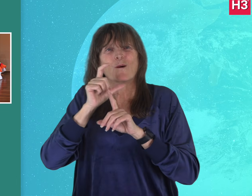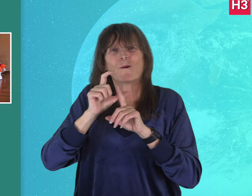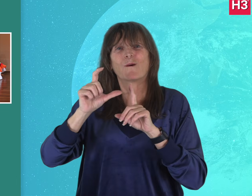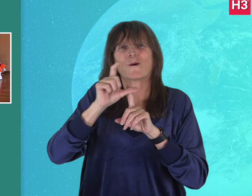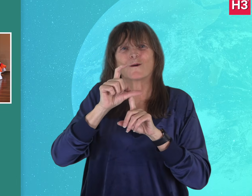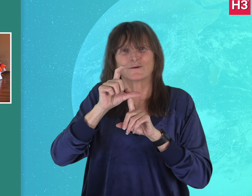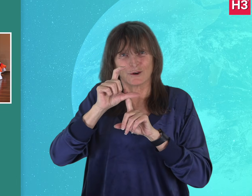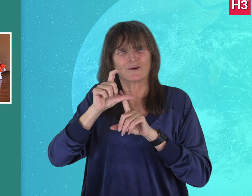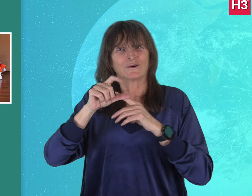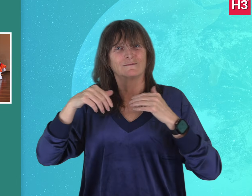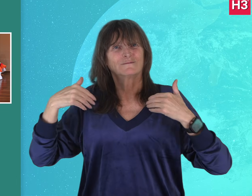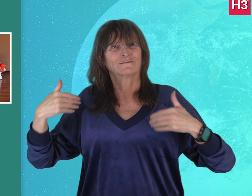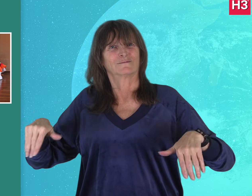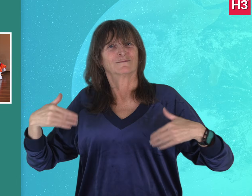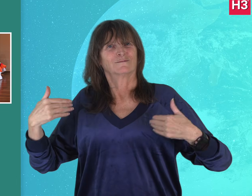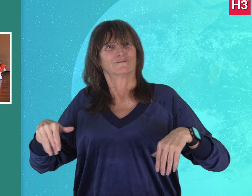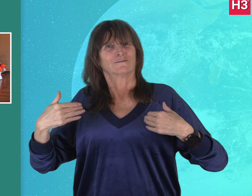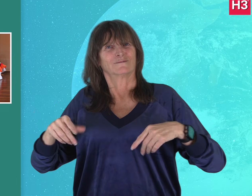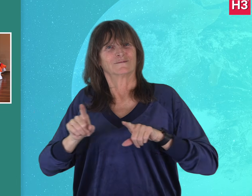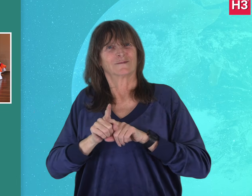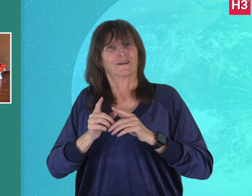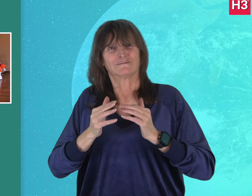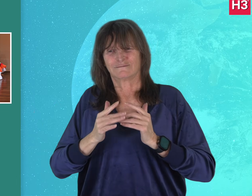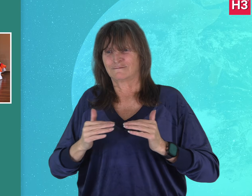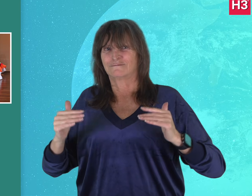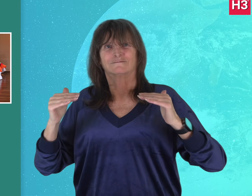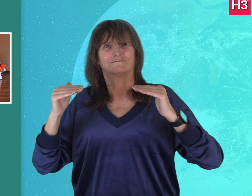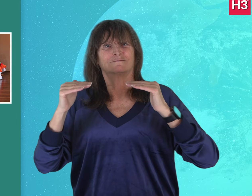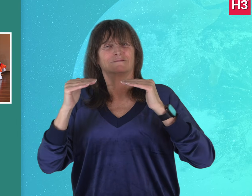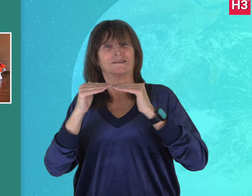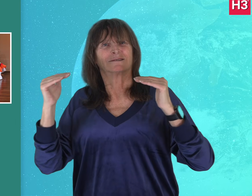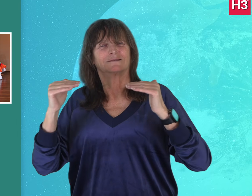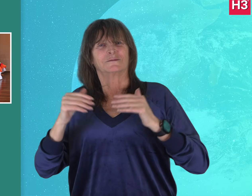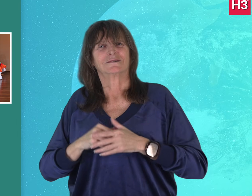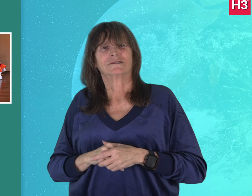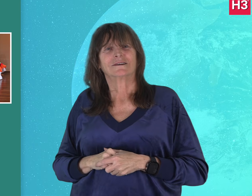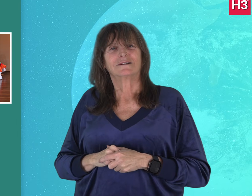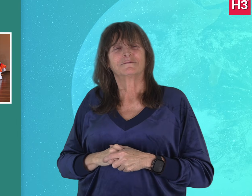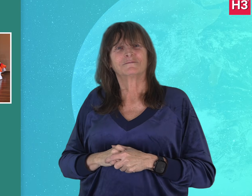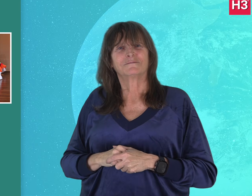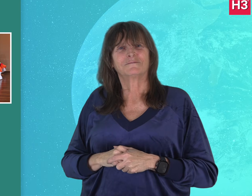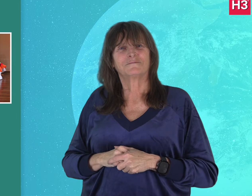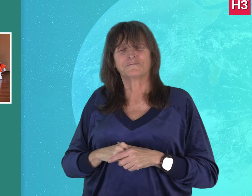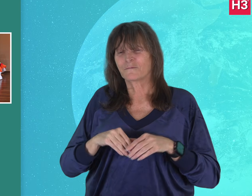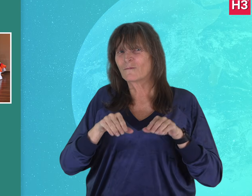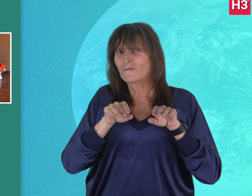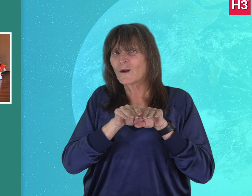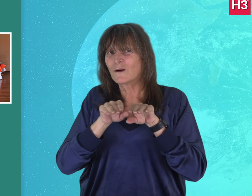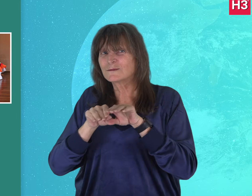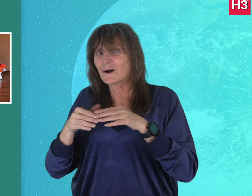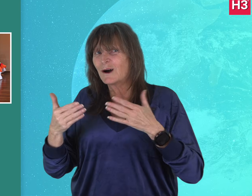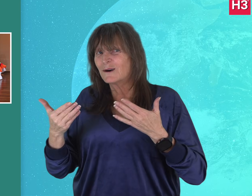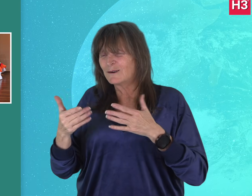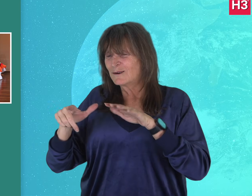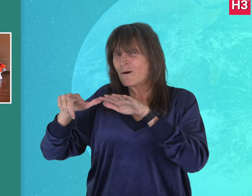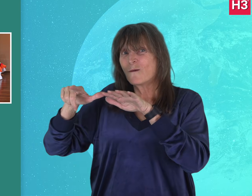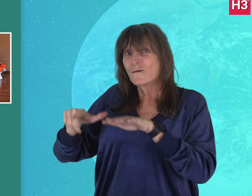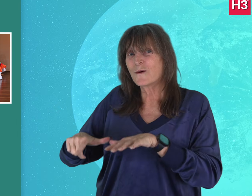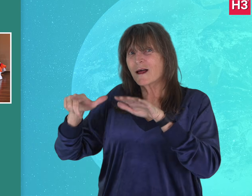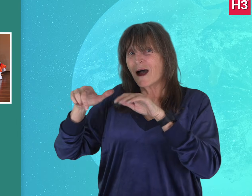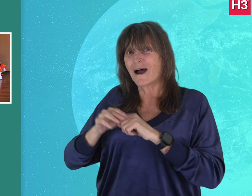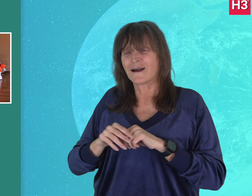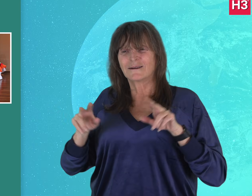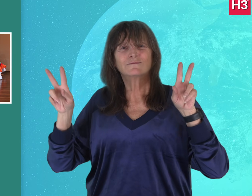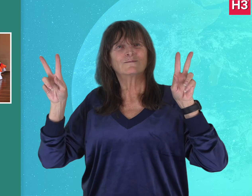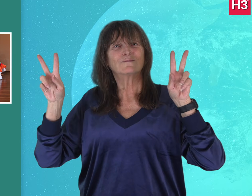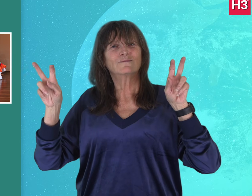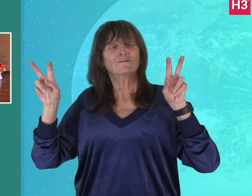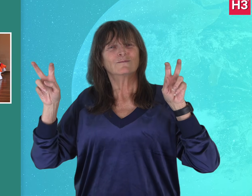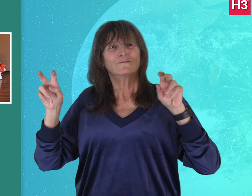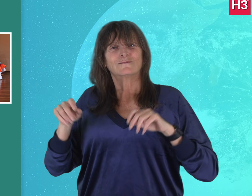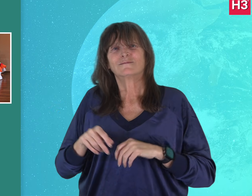forward for accessibility. Also in July, “A Quiet Love” became